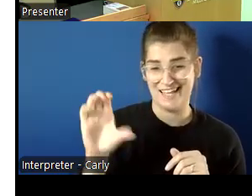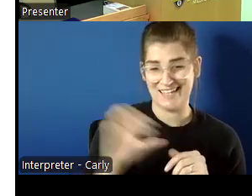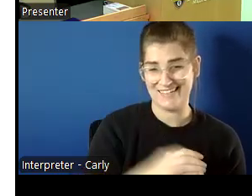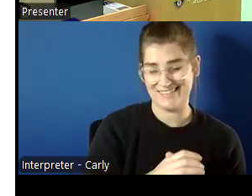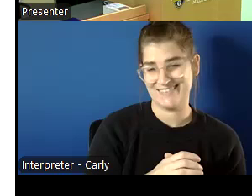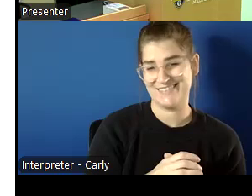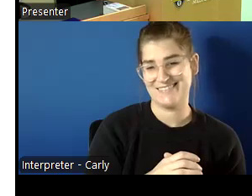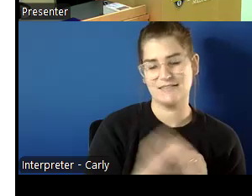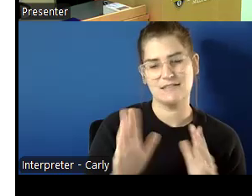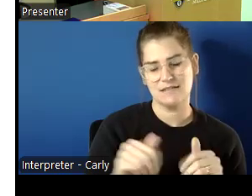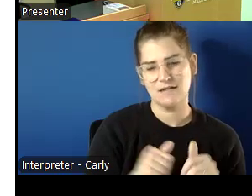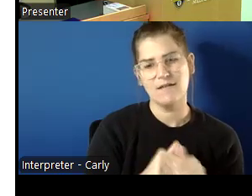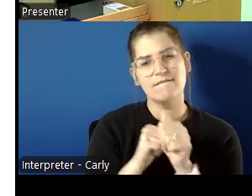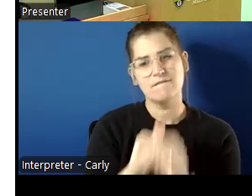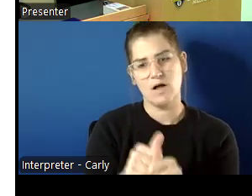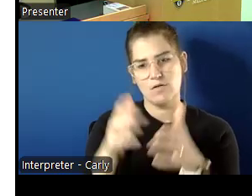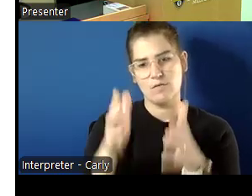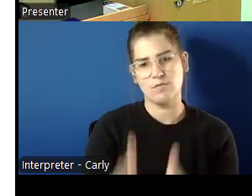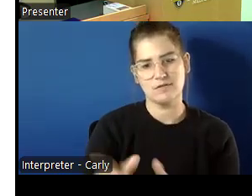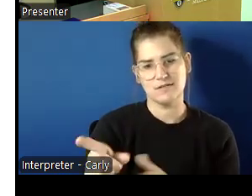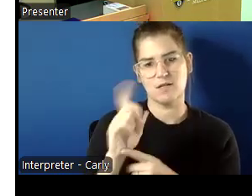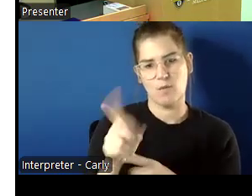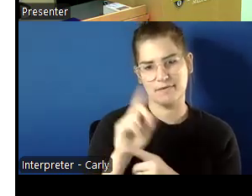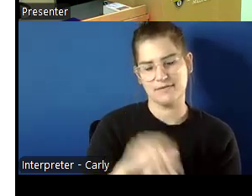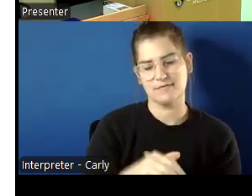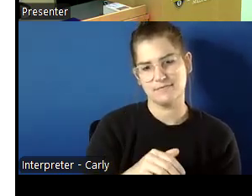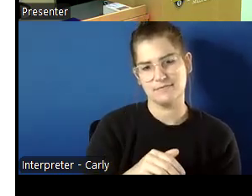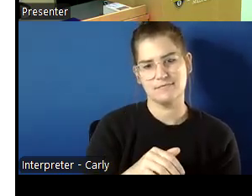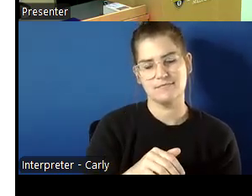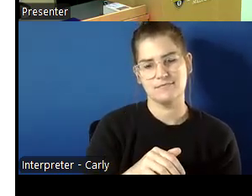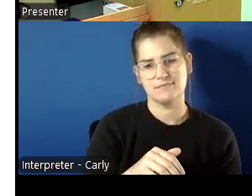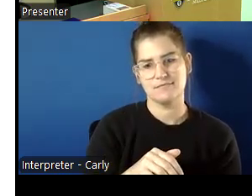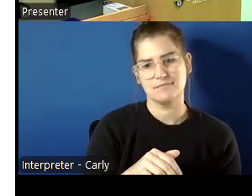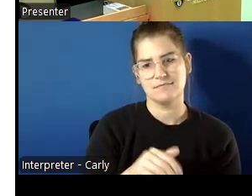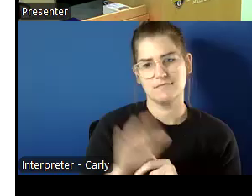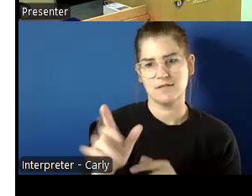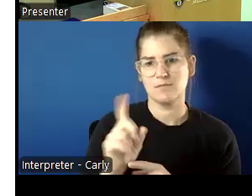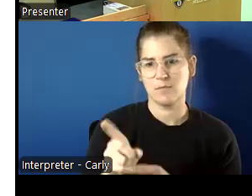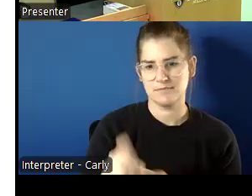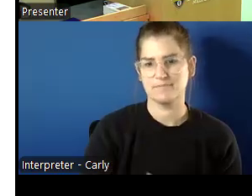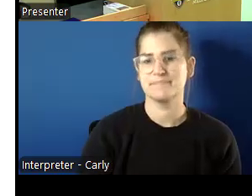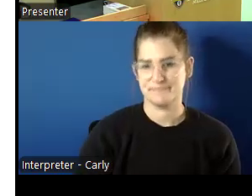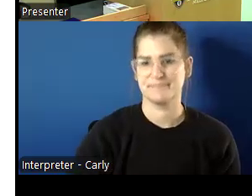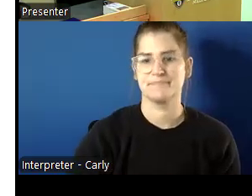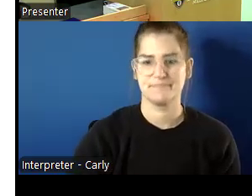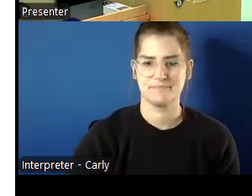follow follow the person in the moment. I'll say that. Follow the person in the moment and